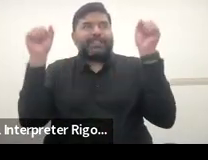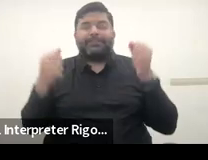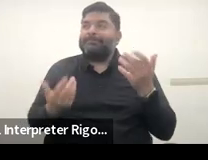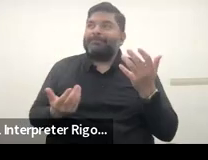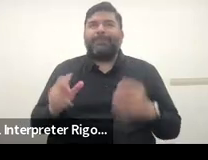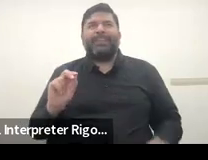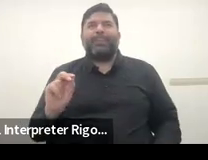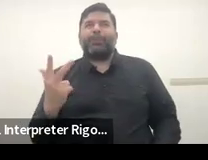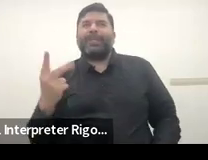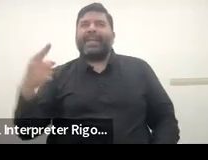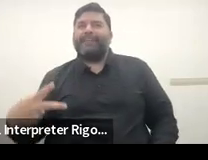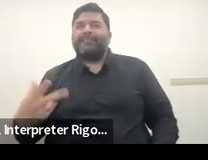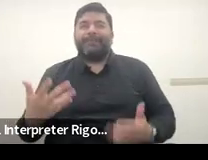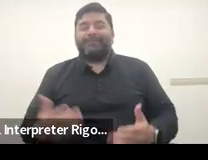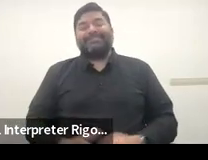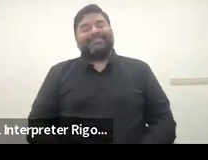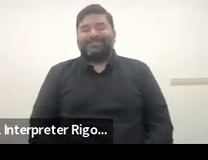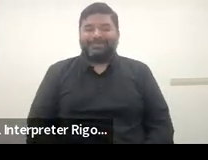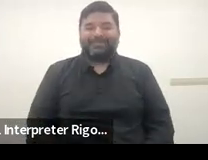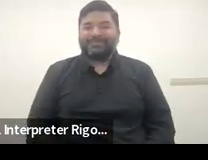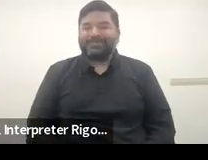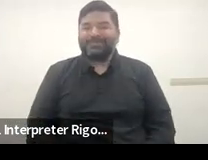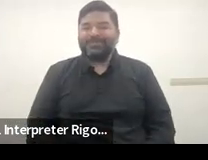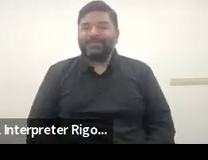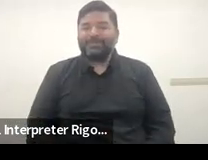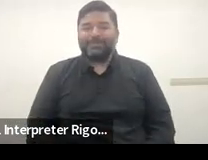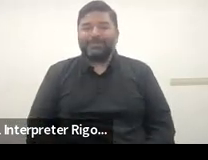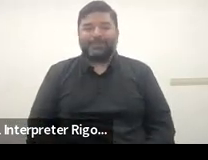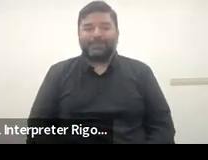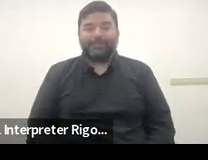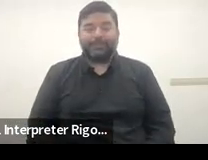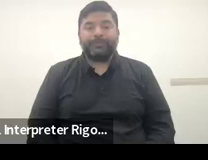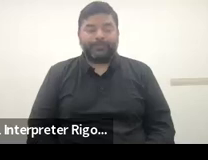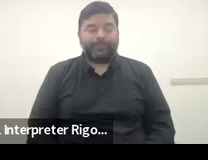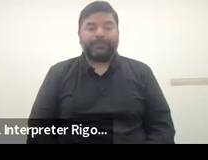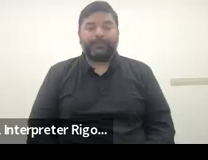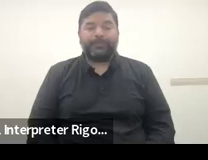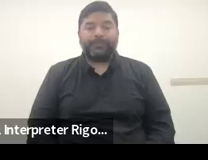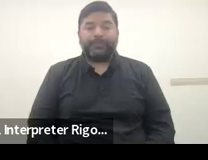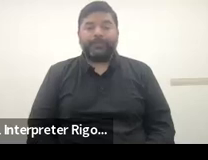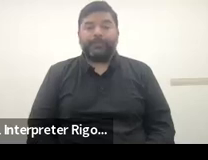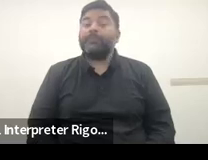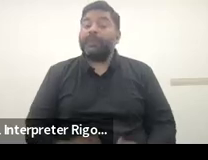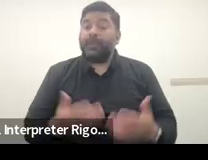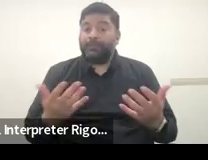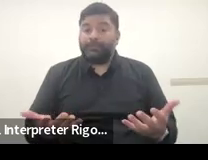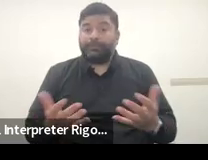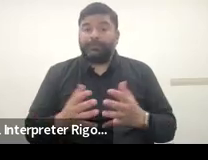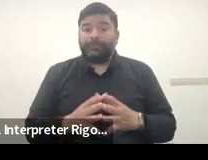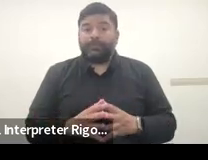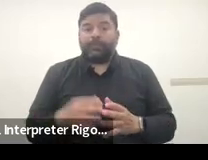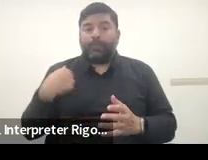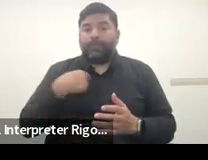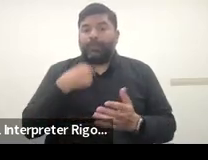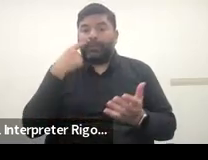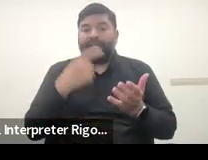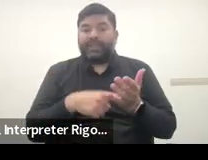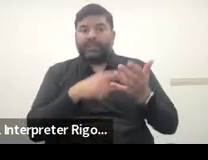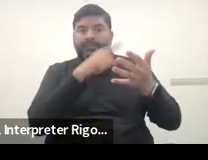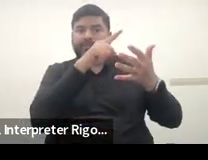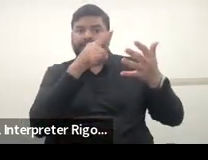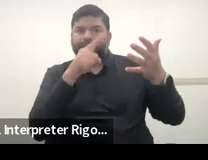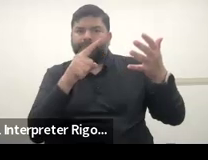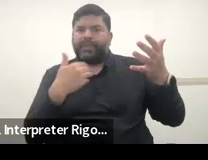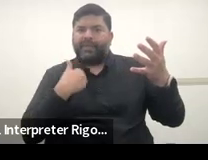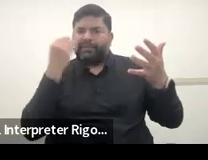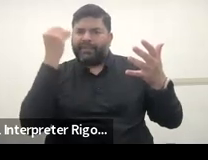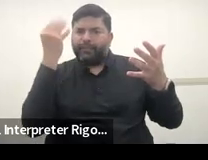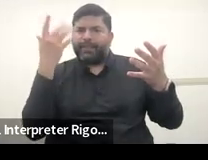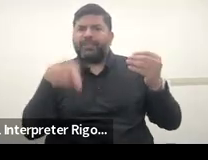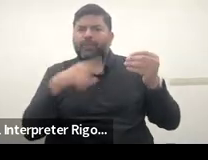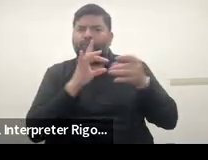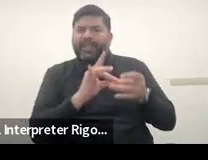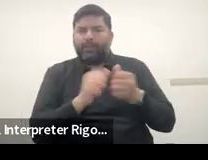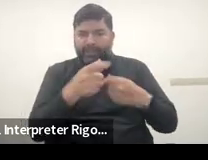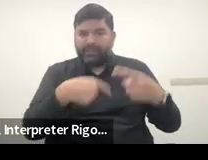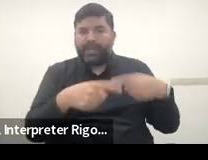half. So we recognize that we have all of this information about signs, and organized